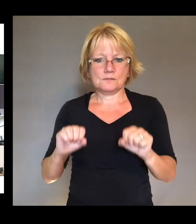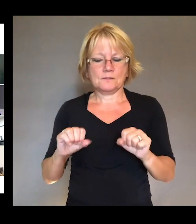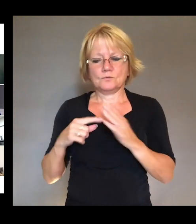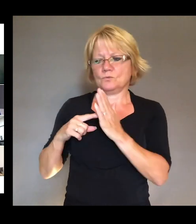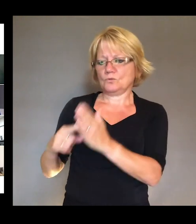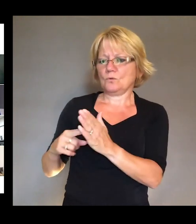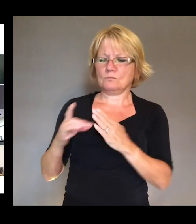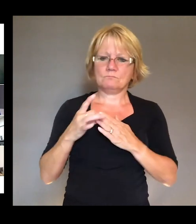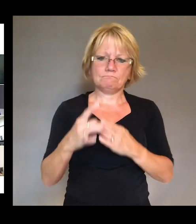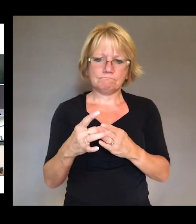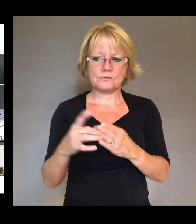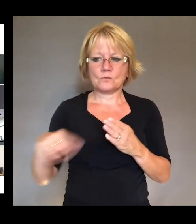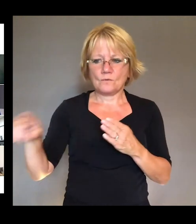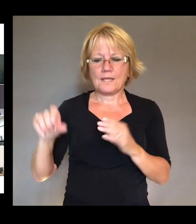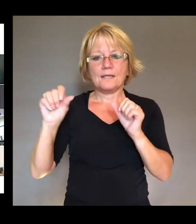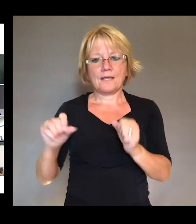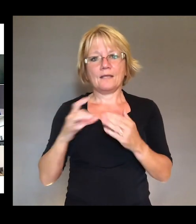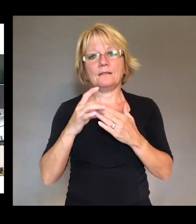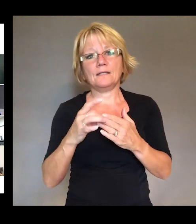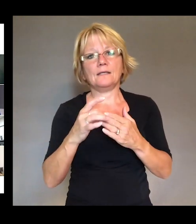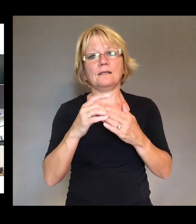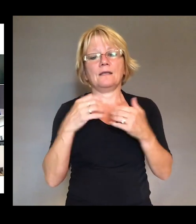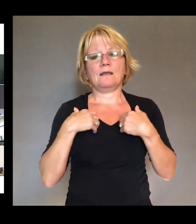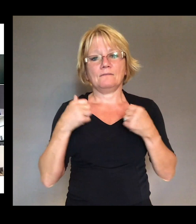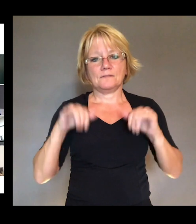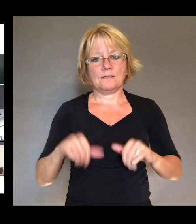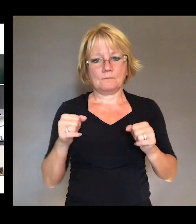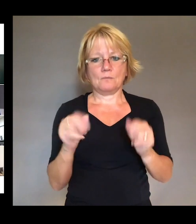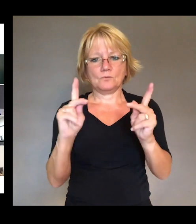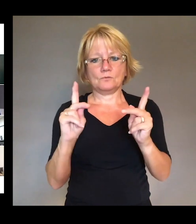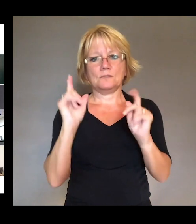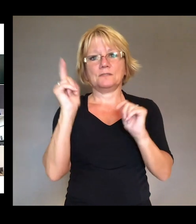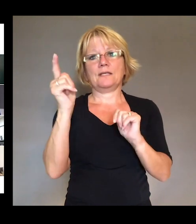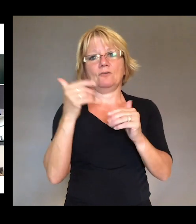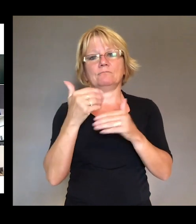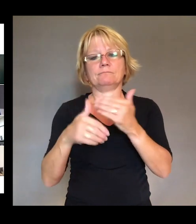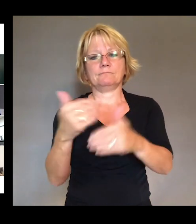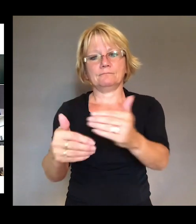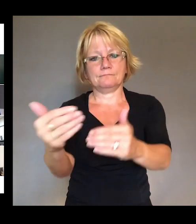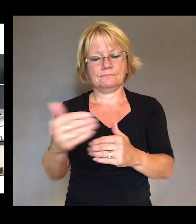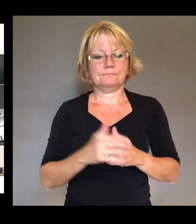as much as we can and show them the way so that way they can have the same opportunities that we may have had